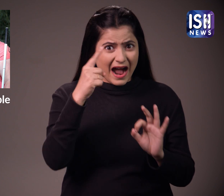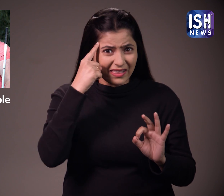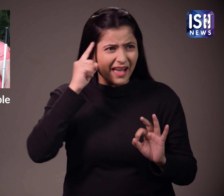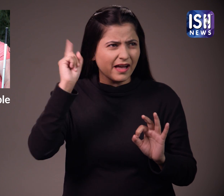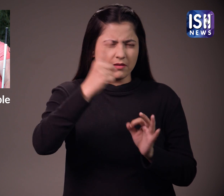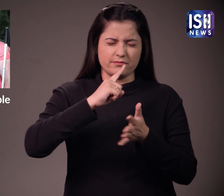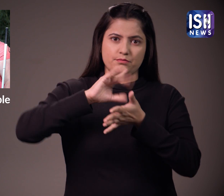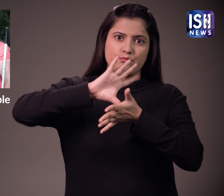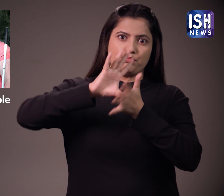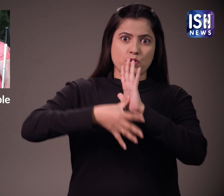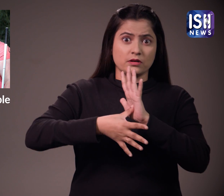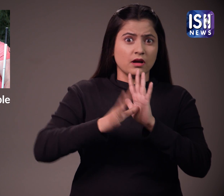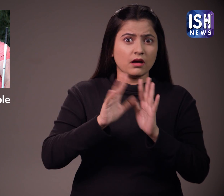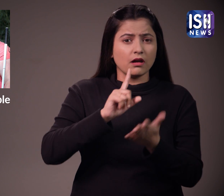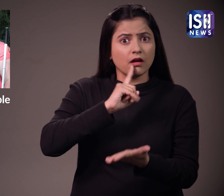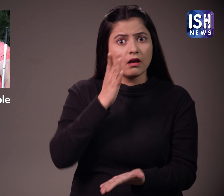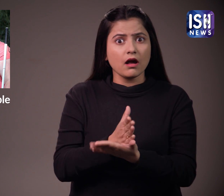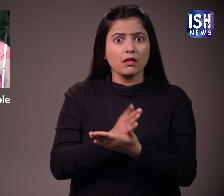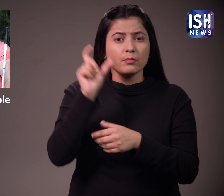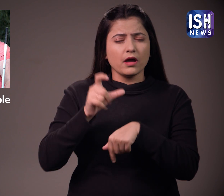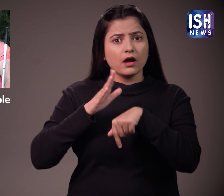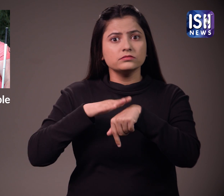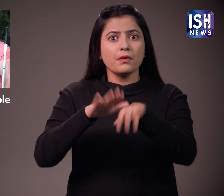You would think it is impossible, right? But this has been experienced by many.